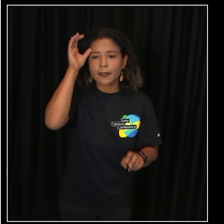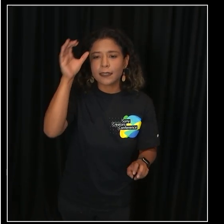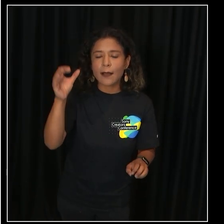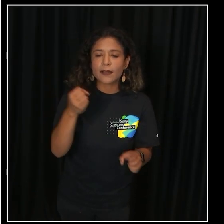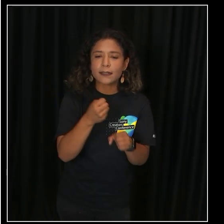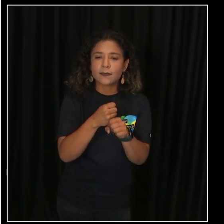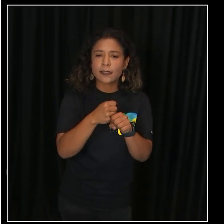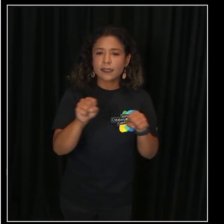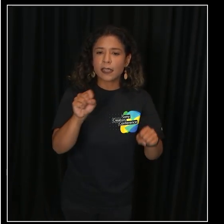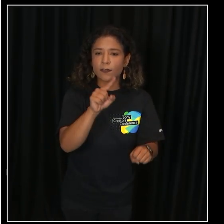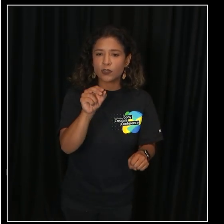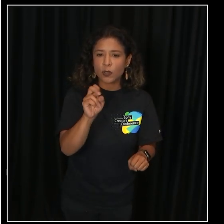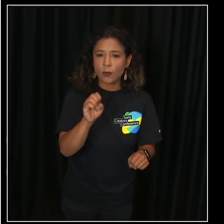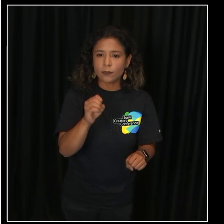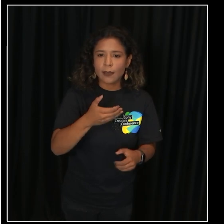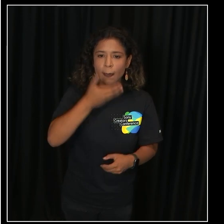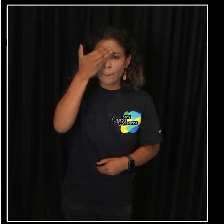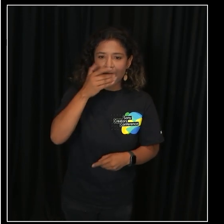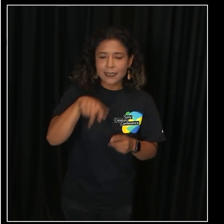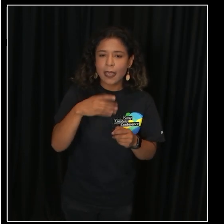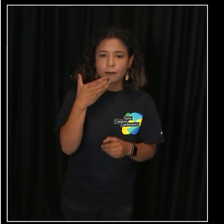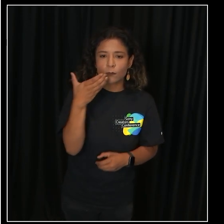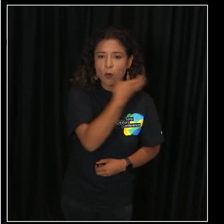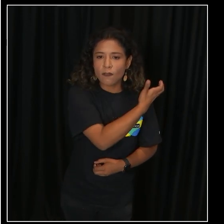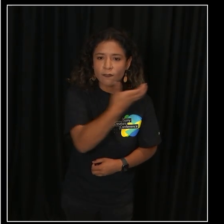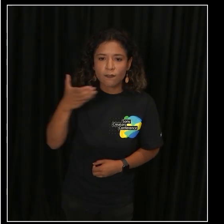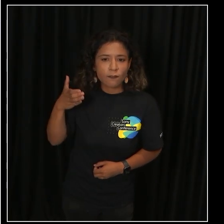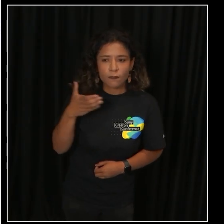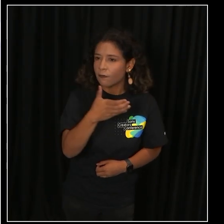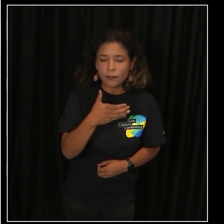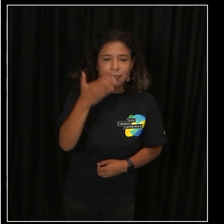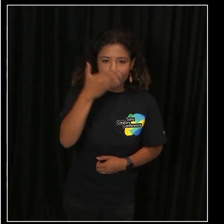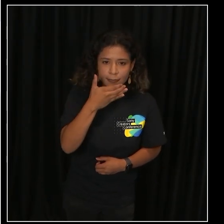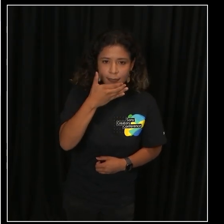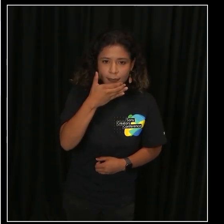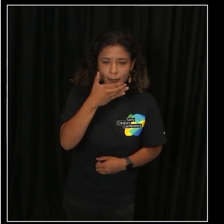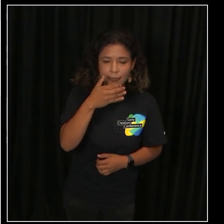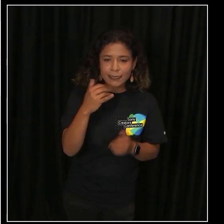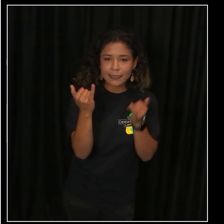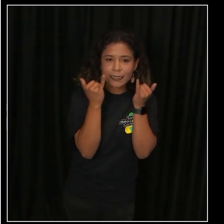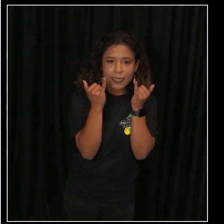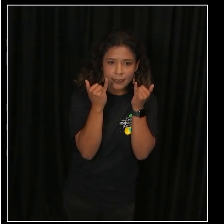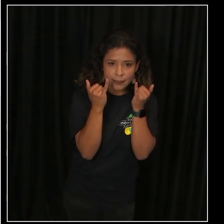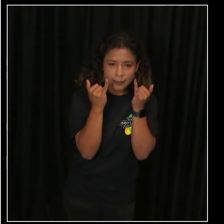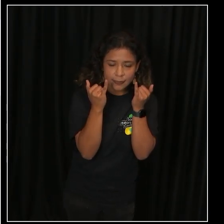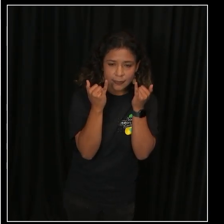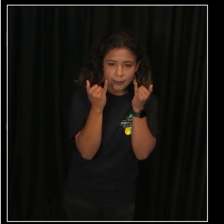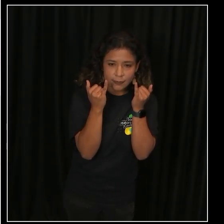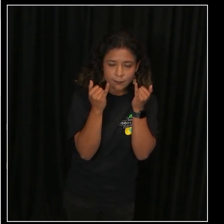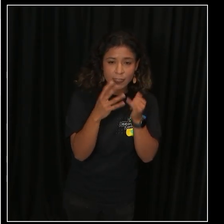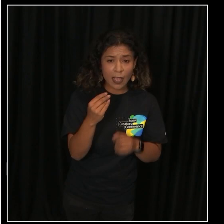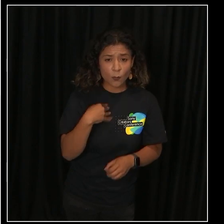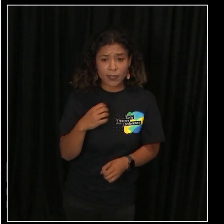As well as a positive zone, which is what we want the mass to fill. This is just a simple scoring technique as we generate the masks.